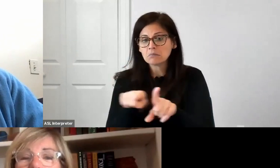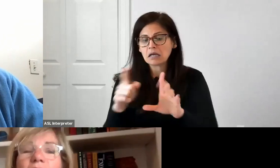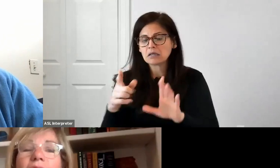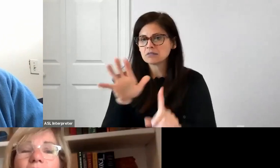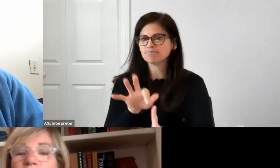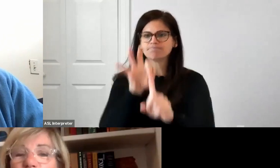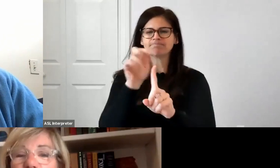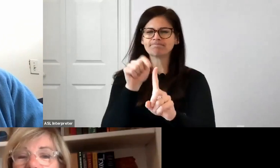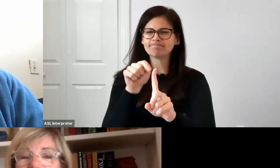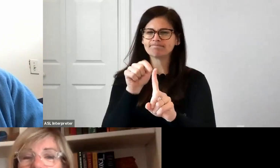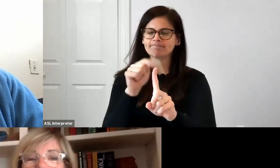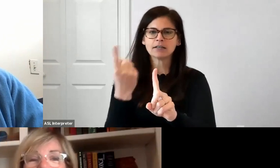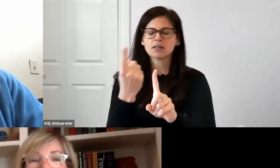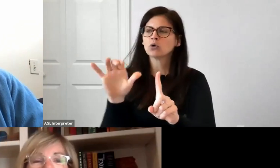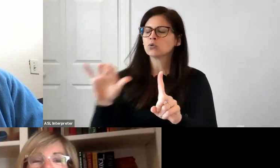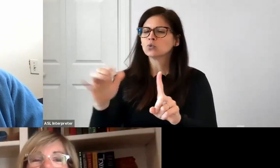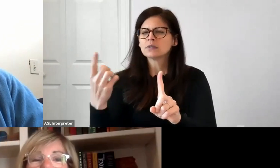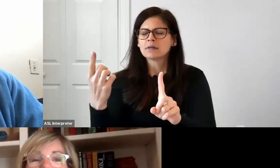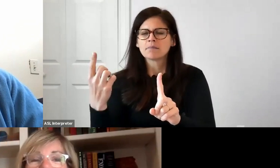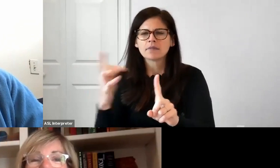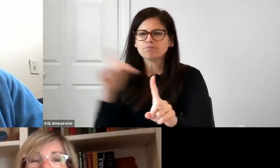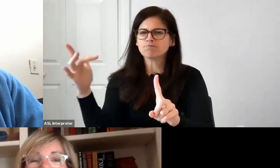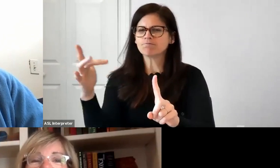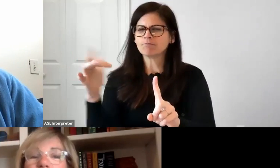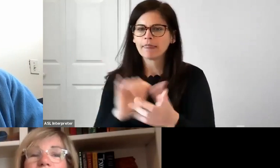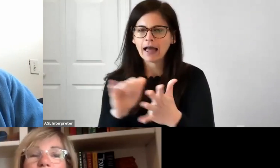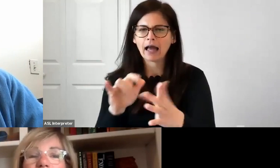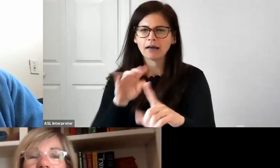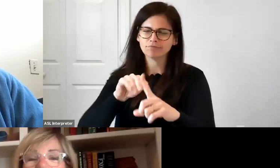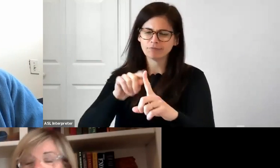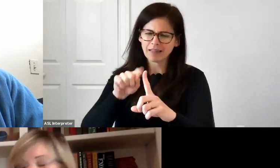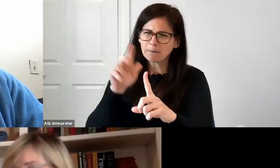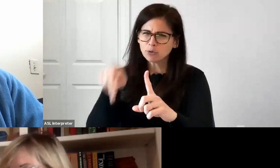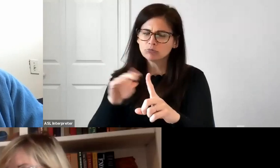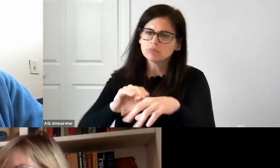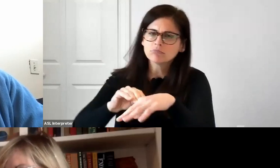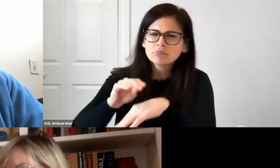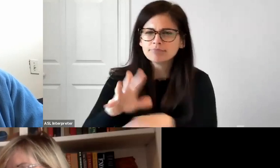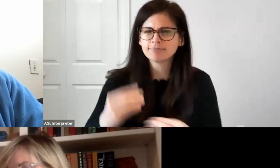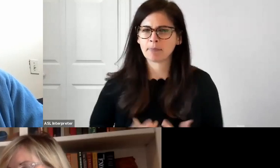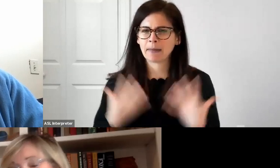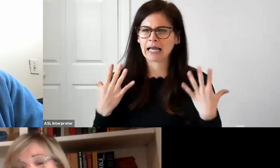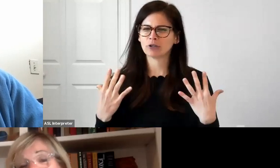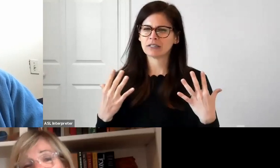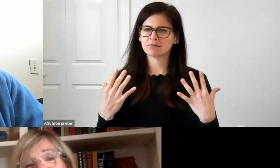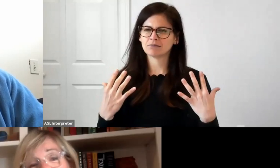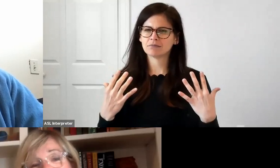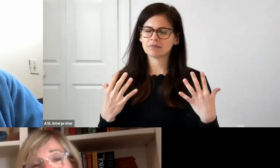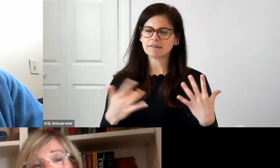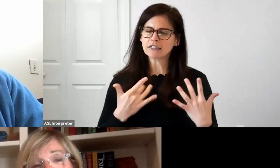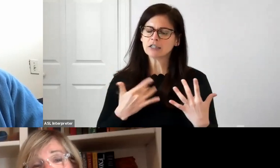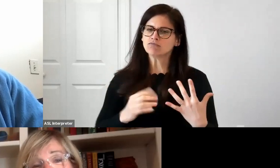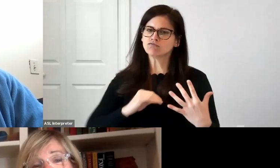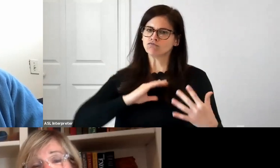someone who's doing something that is inspiring that you'd like to aspire to do as well. And so each day we're gonna introduce you to